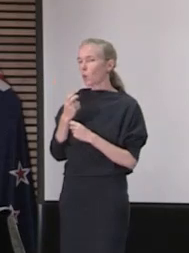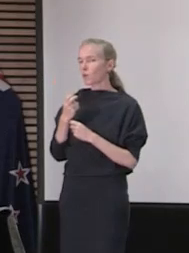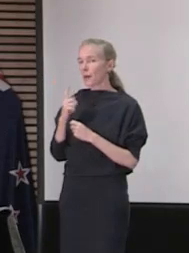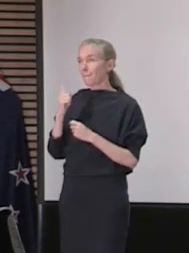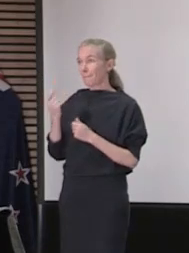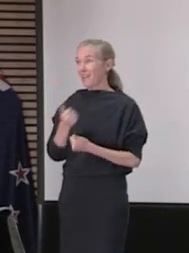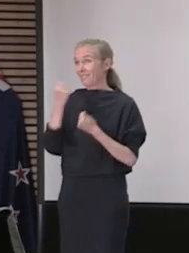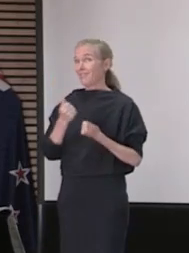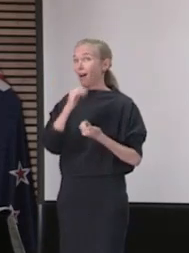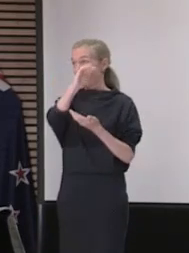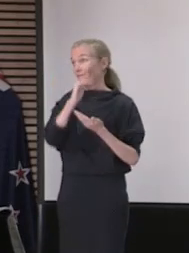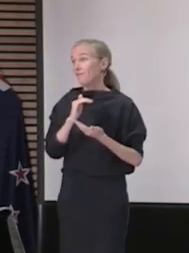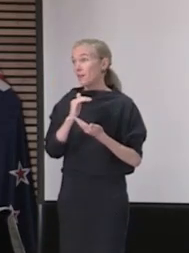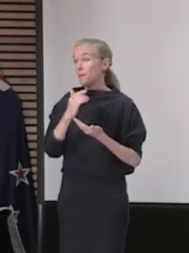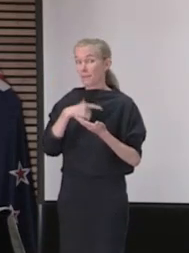How much is theGovernment expecting managedquarantine to cost?